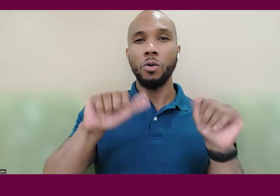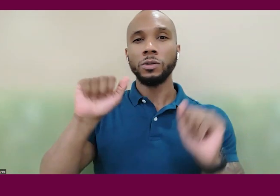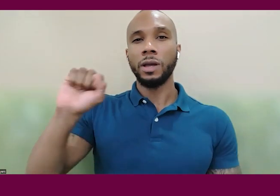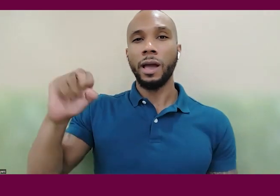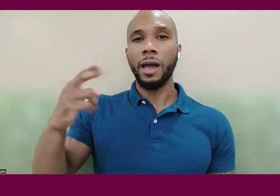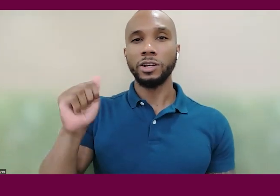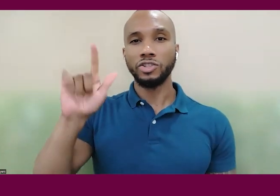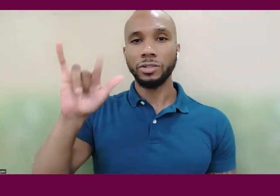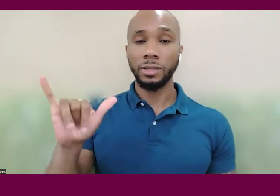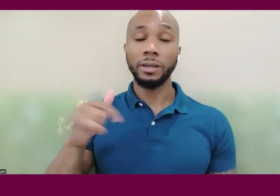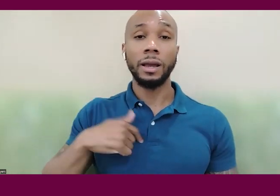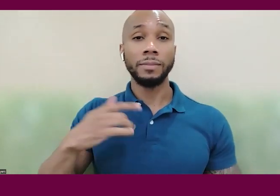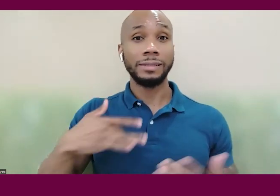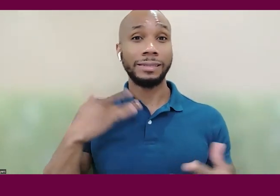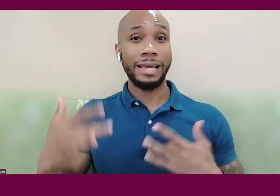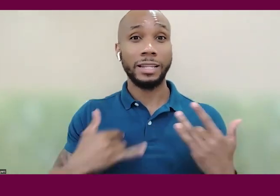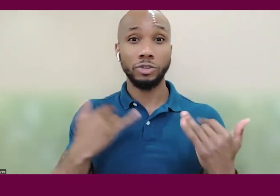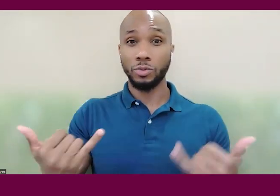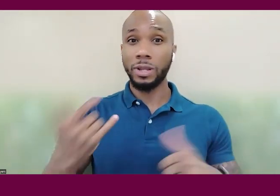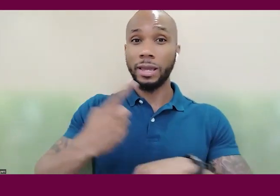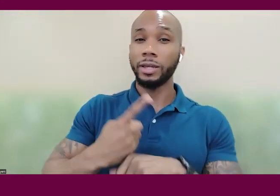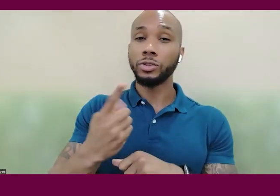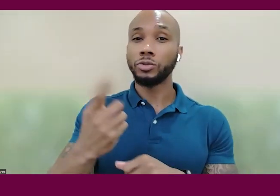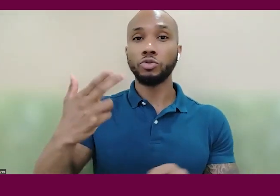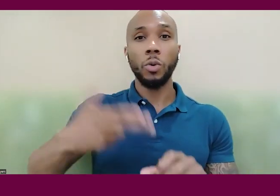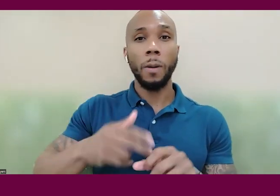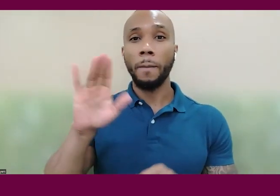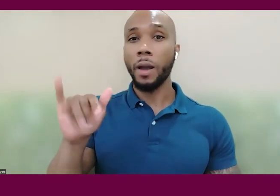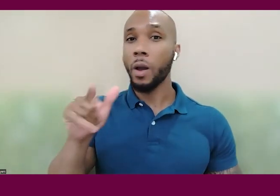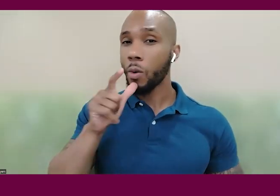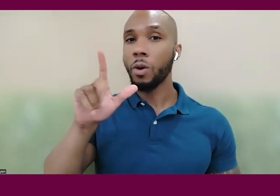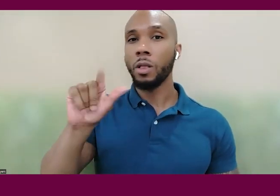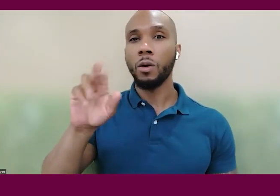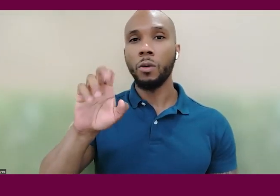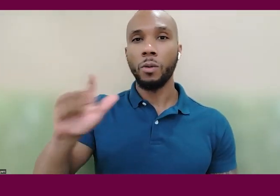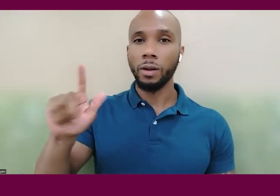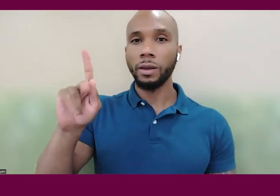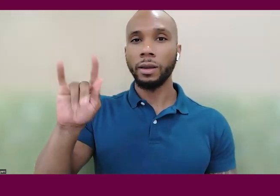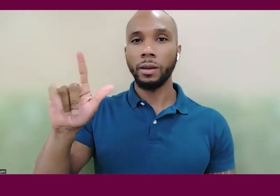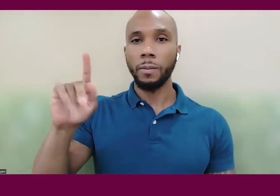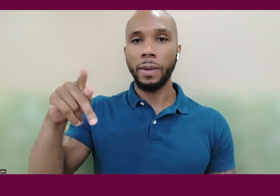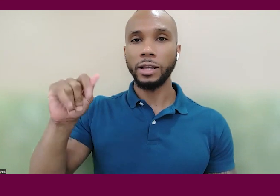And today I'm so excited to be joined by Lorrell Kilpatrick, who serves on WID's board of Directors